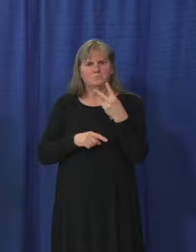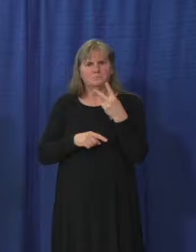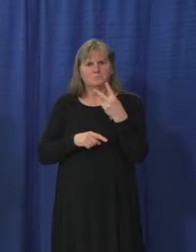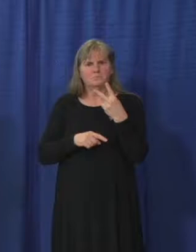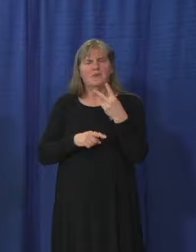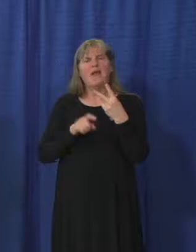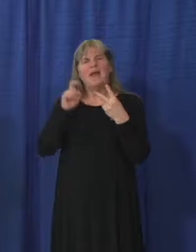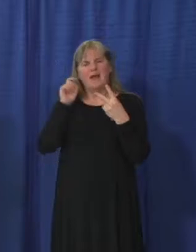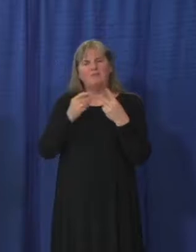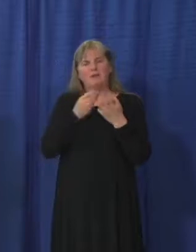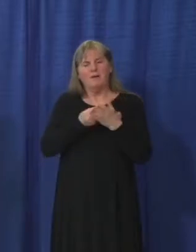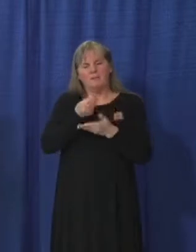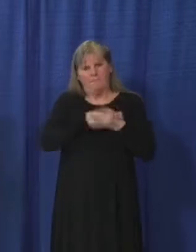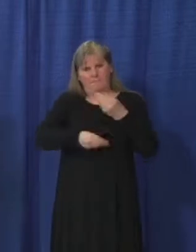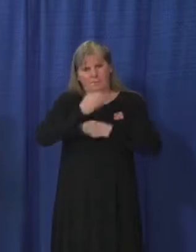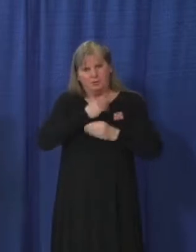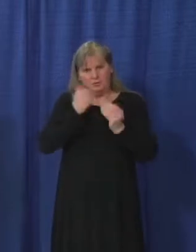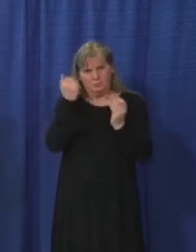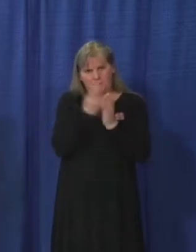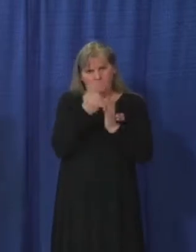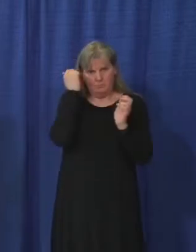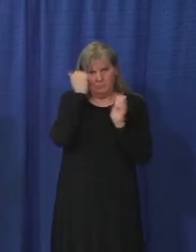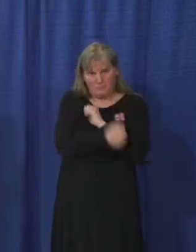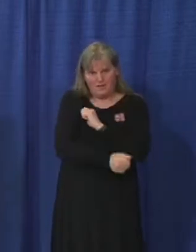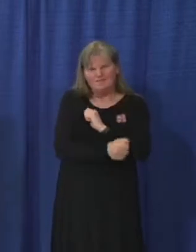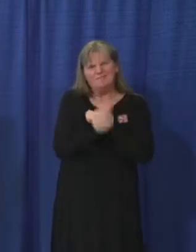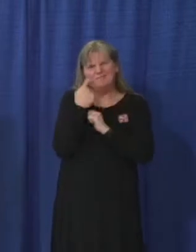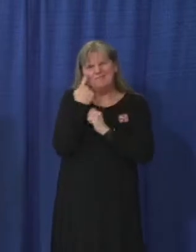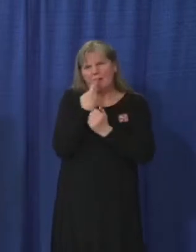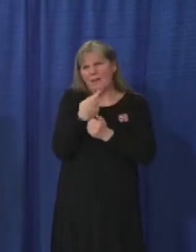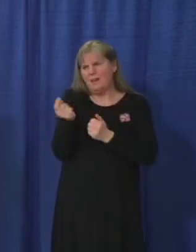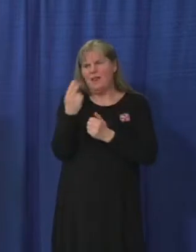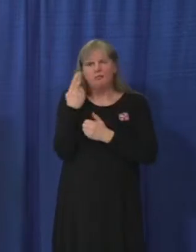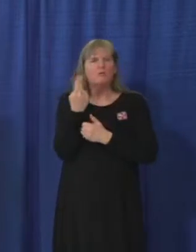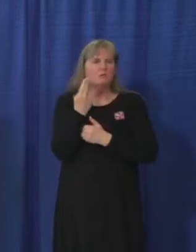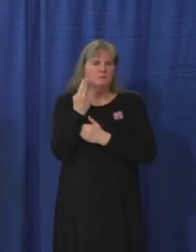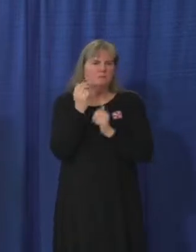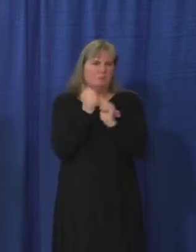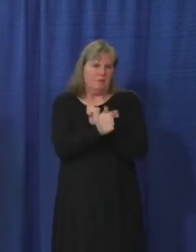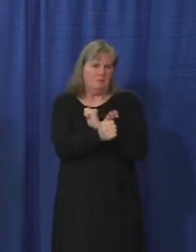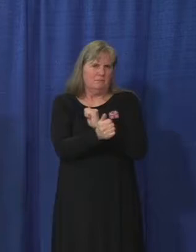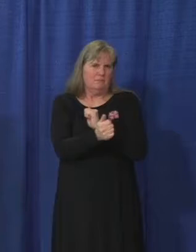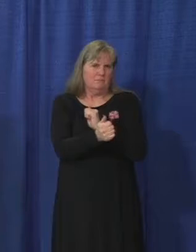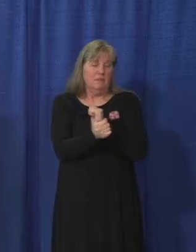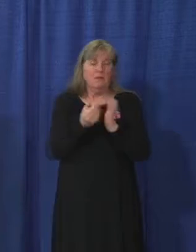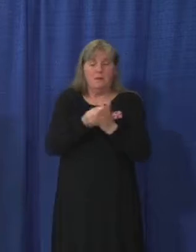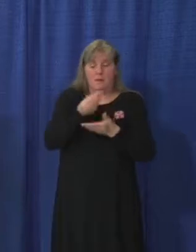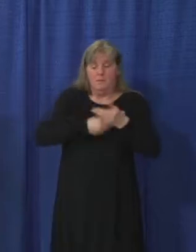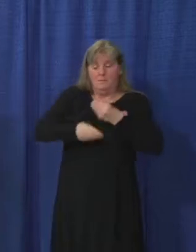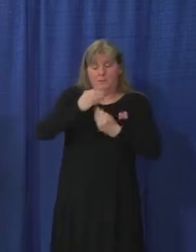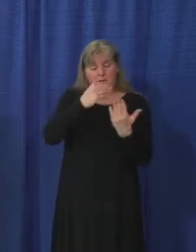and that was last Thursday. As well with that budget came updated economic outlook, we